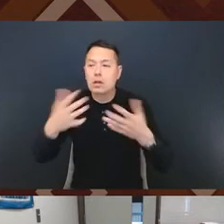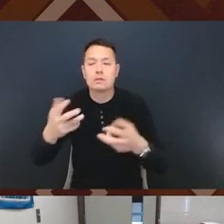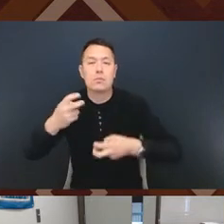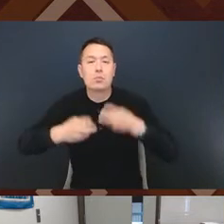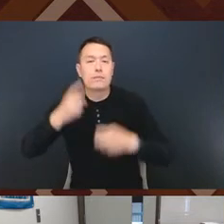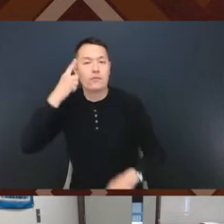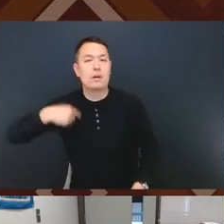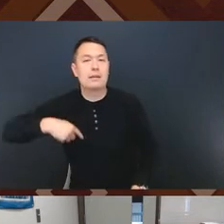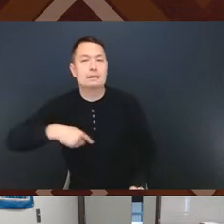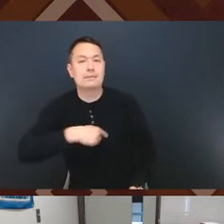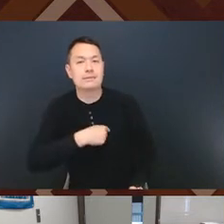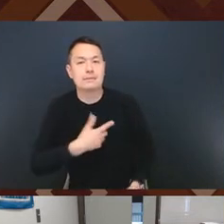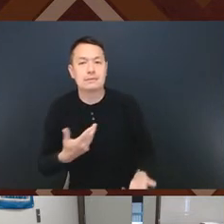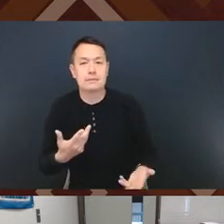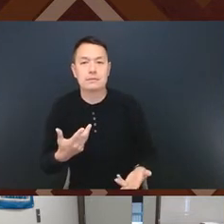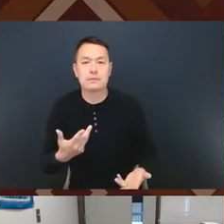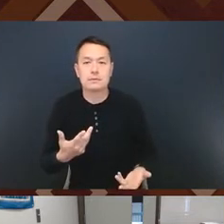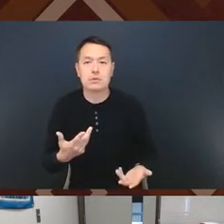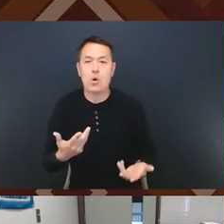And they're not going to say, Oh, I didn't tell them to do that.